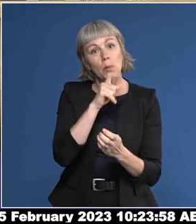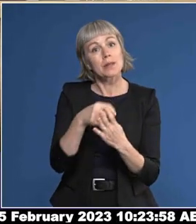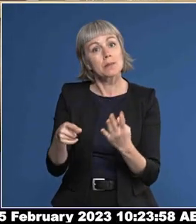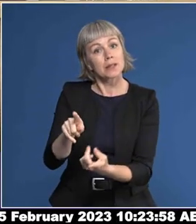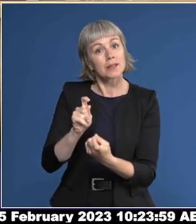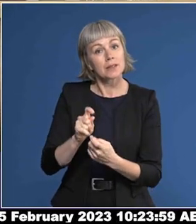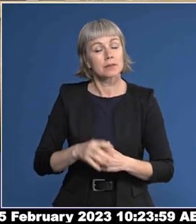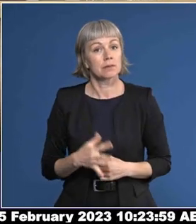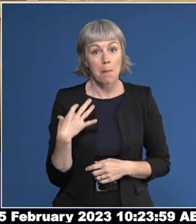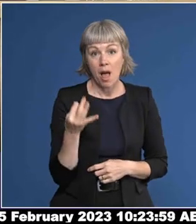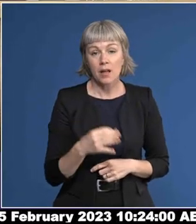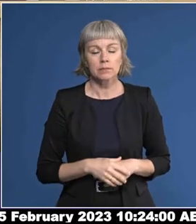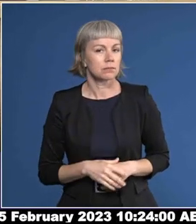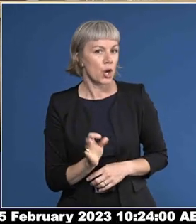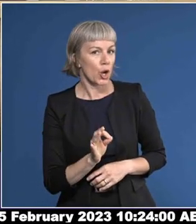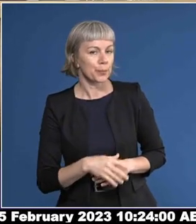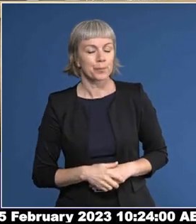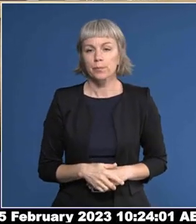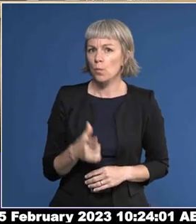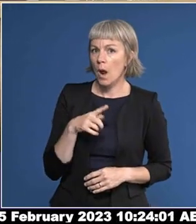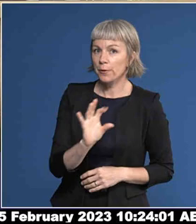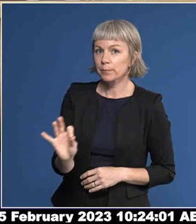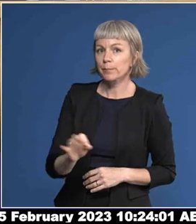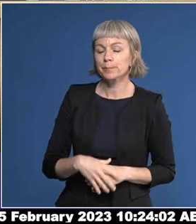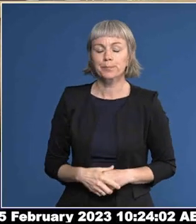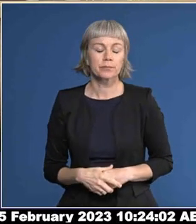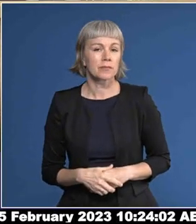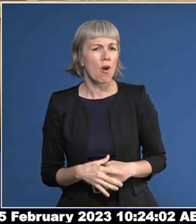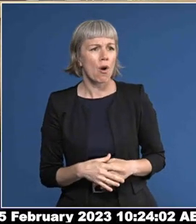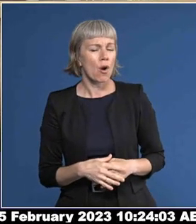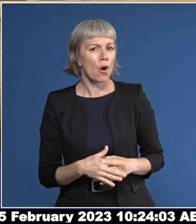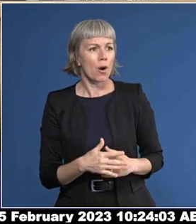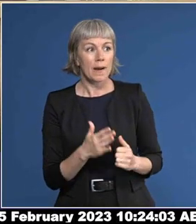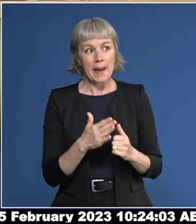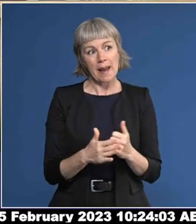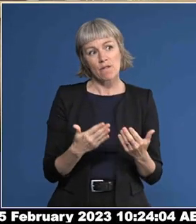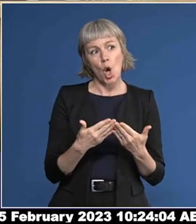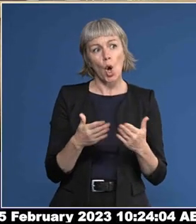We just have an open recruitment for anyone who is willing to apply.